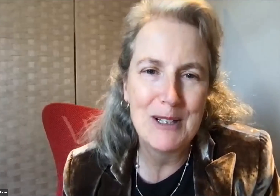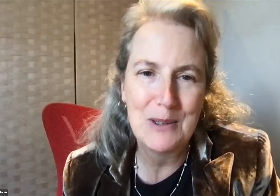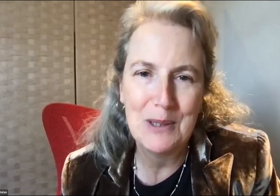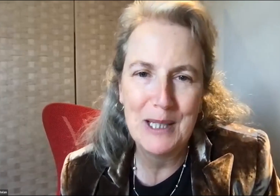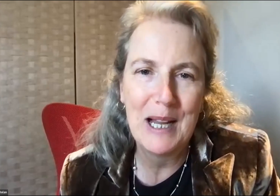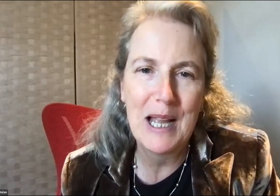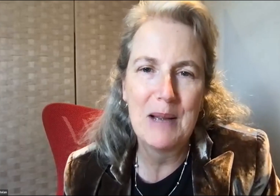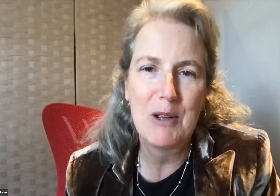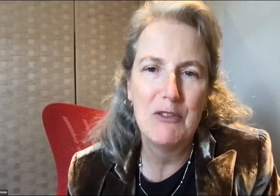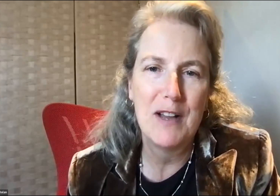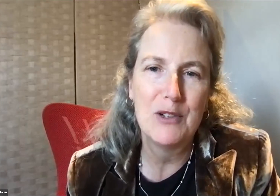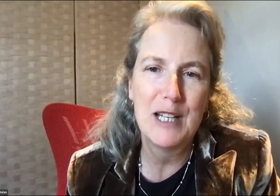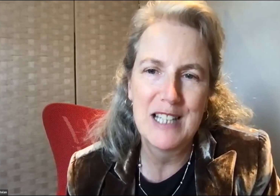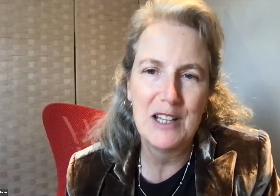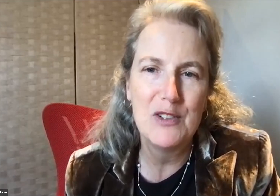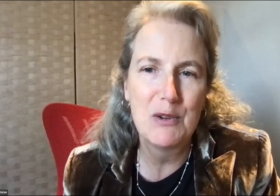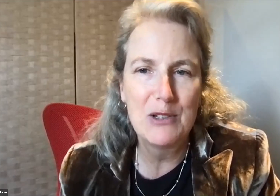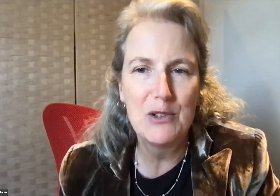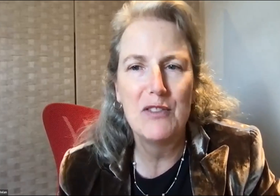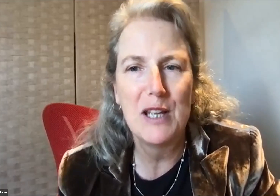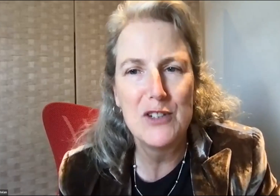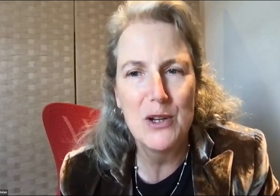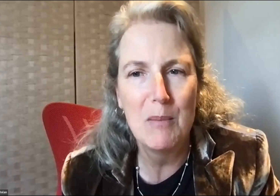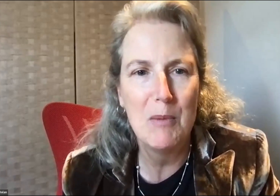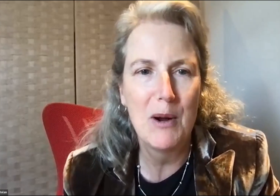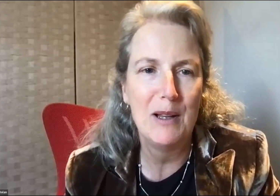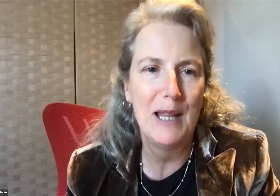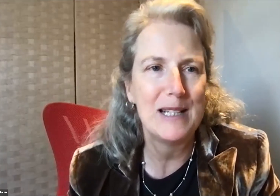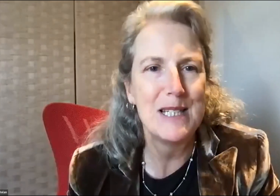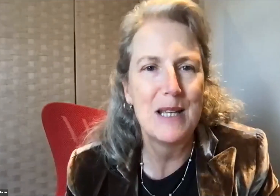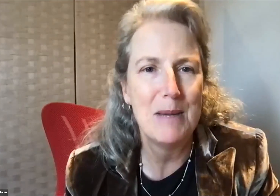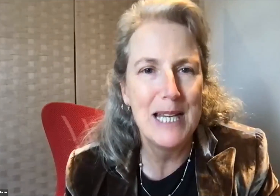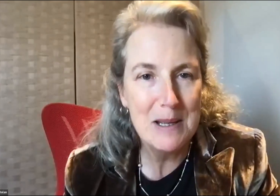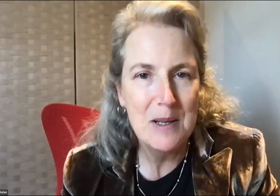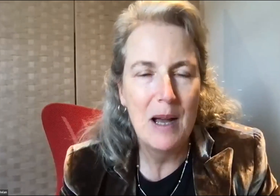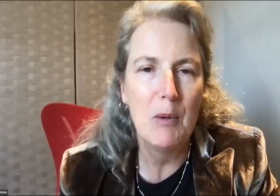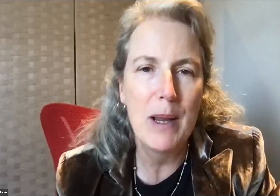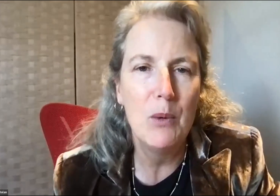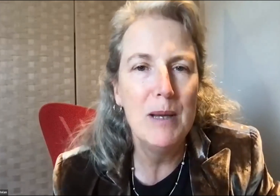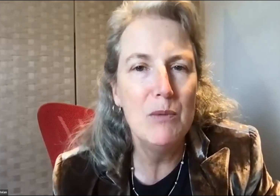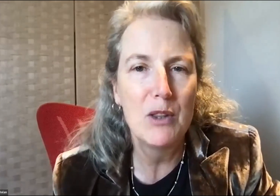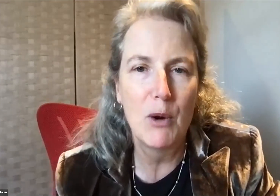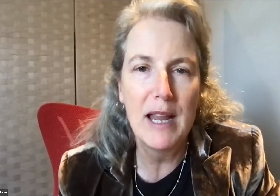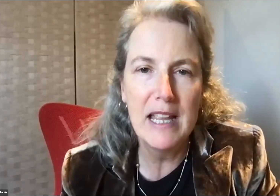I'm Mary Dolan, I Am co-founder and executive Director of the Fdr Memorial Legacy Committee, I'm.